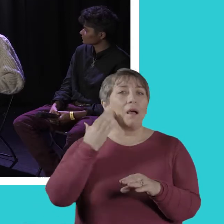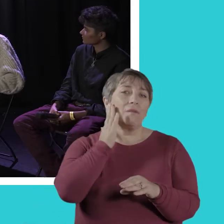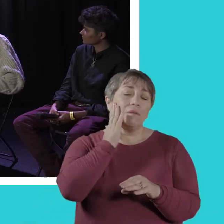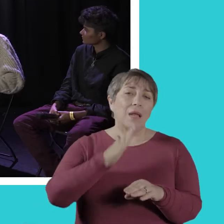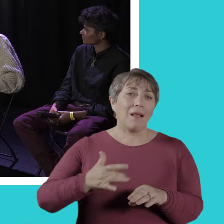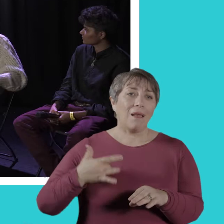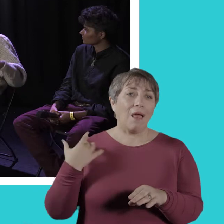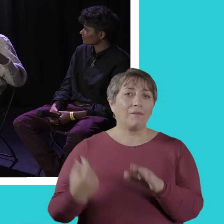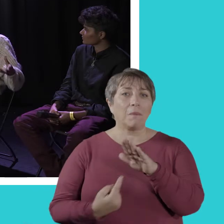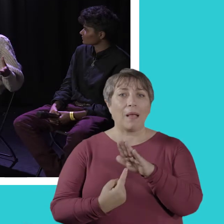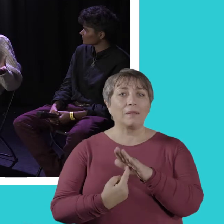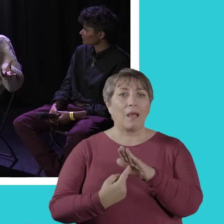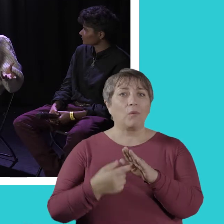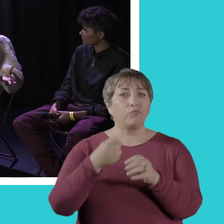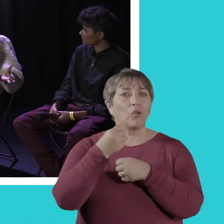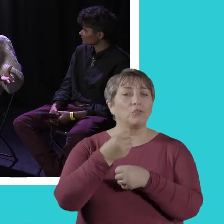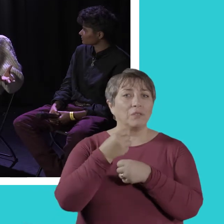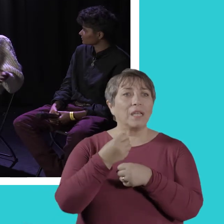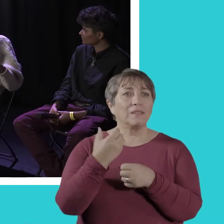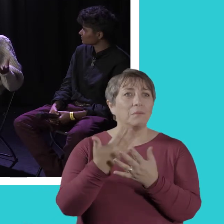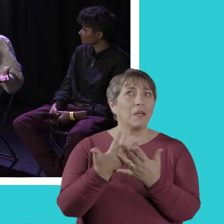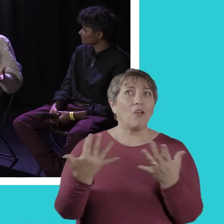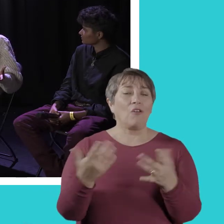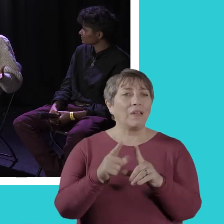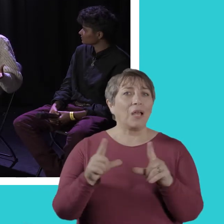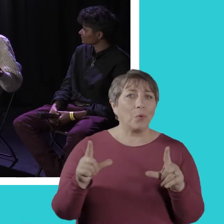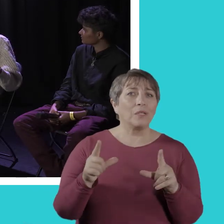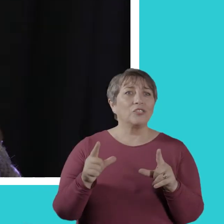is that this is something that I've kind of done in my writing as well. I wrote this essay White